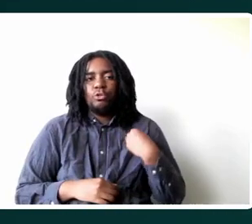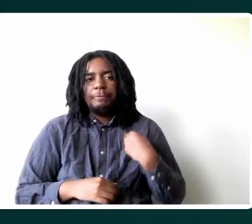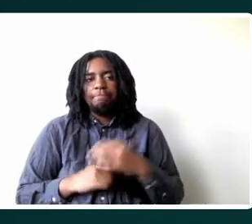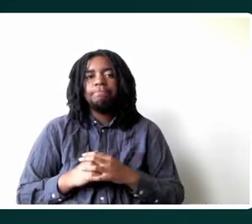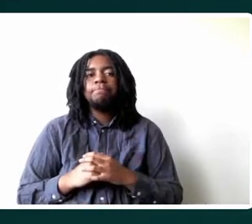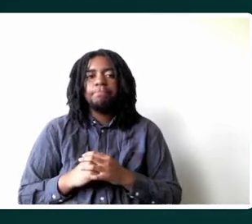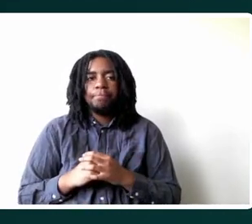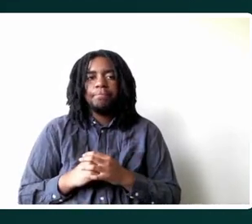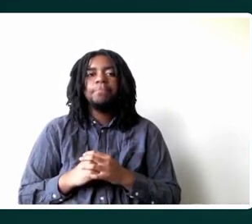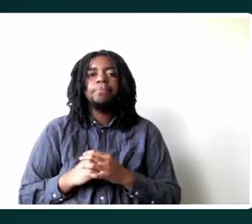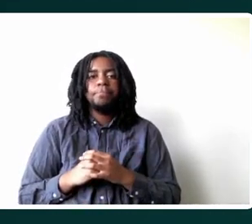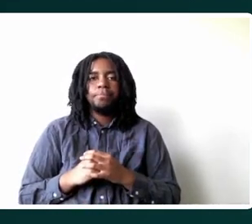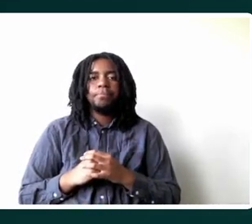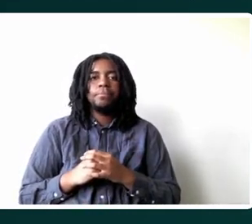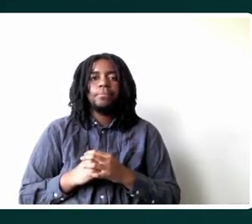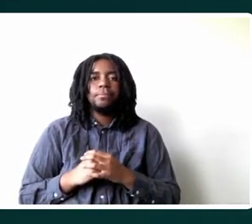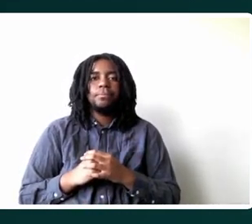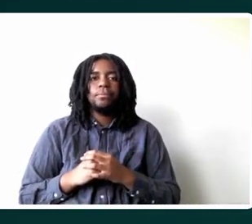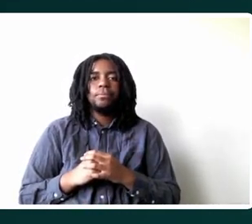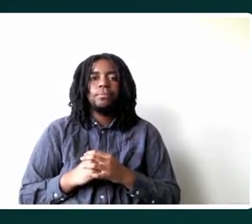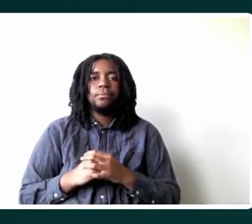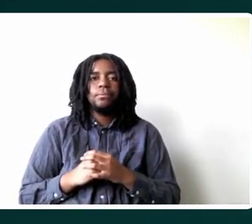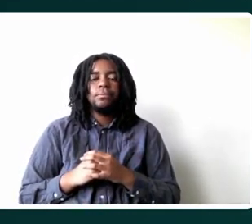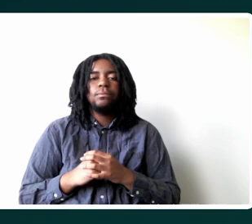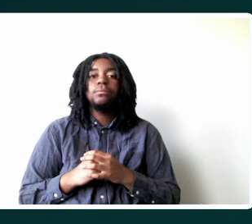Elizabeth Dale-Deines: So, then with that context,